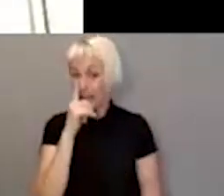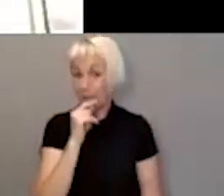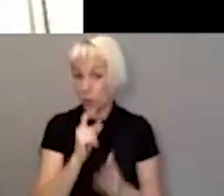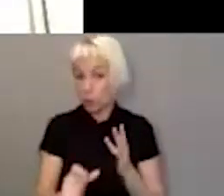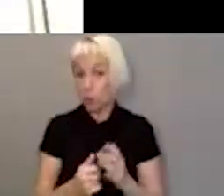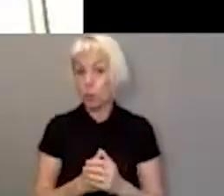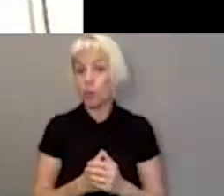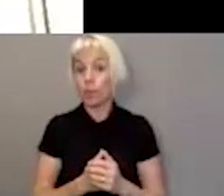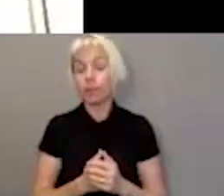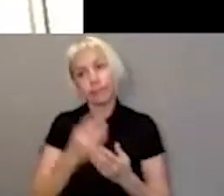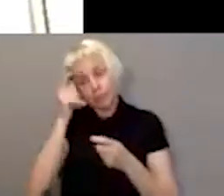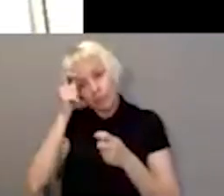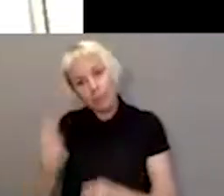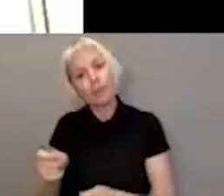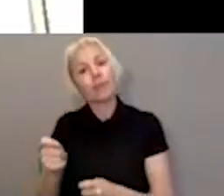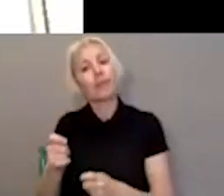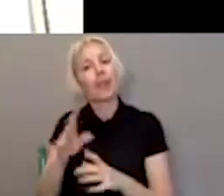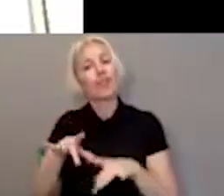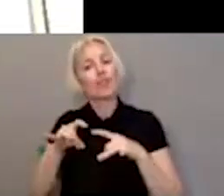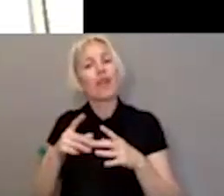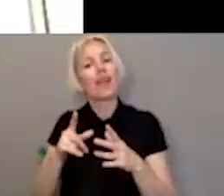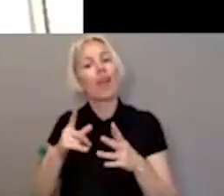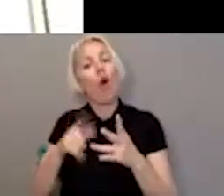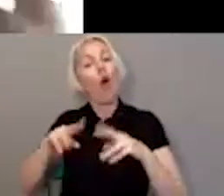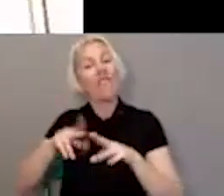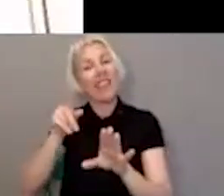has brought that to the fold. So I think as Nas mentioned before, there is so much more